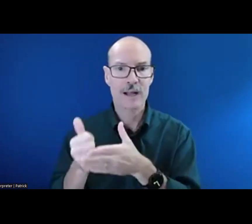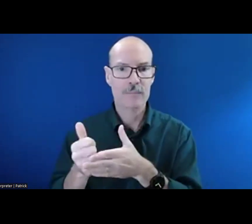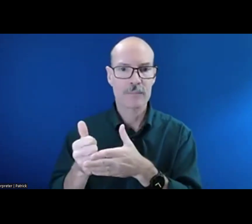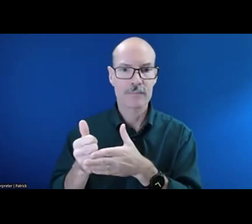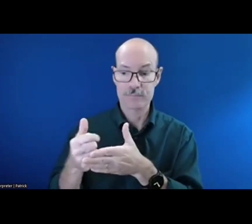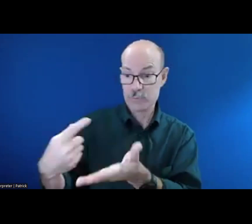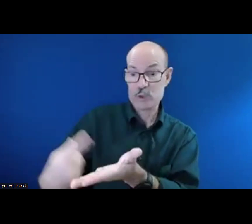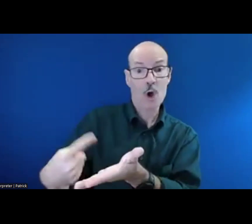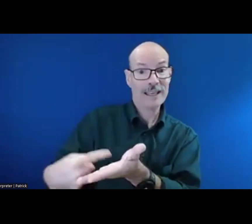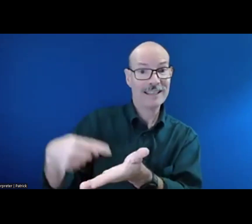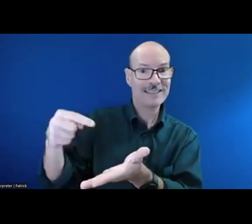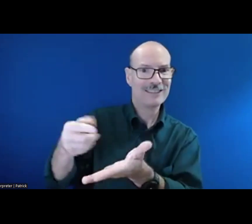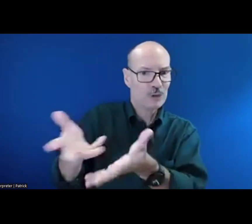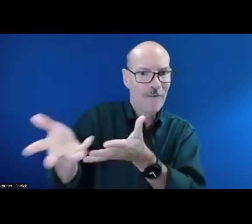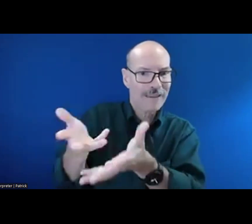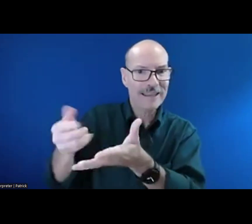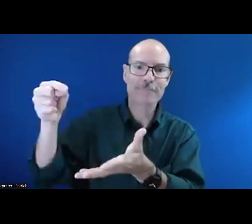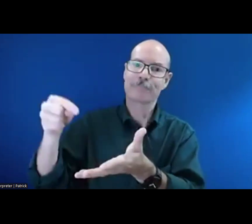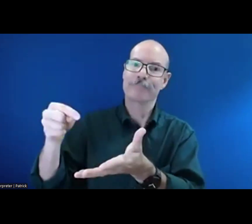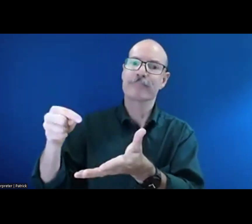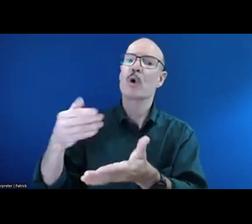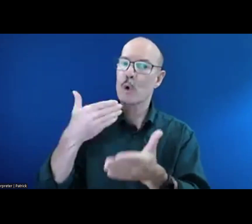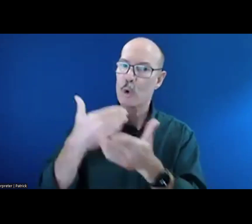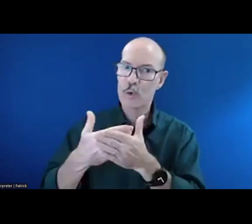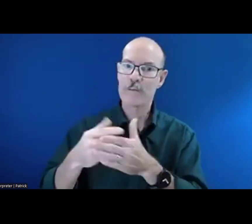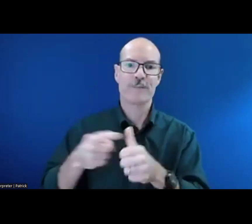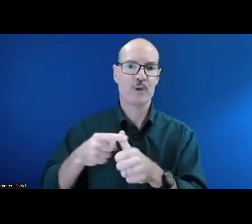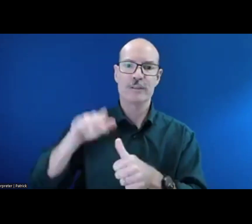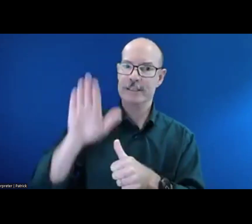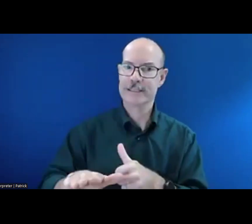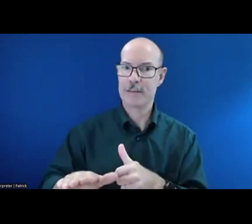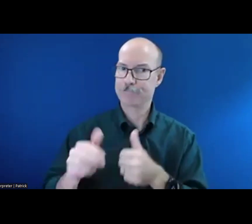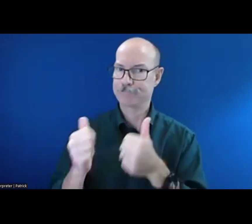Talking is always a great first step. Perfect, thank you so much.